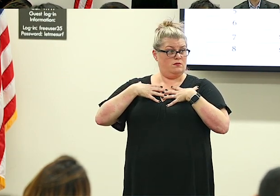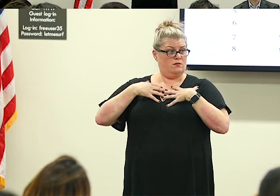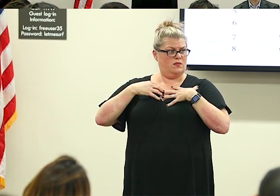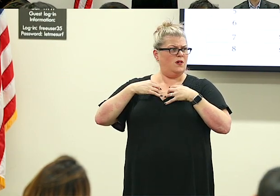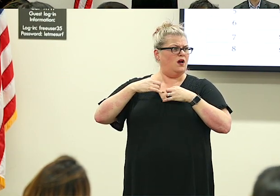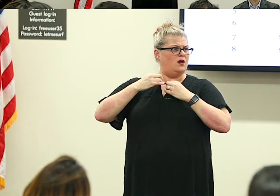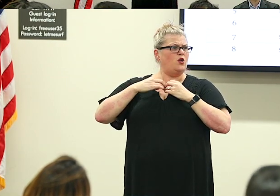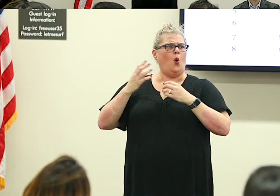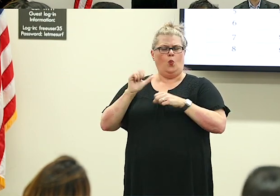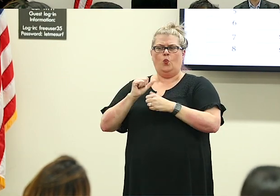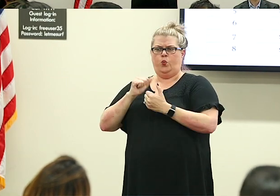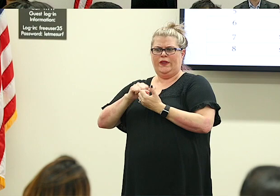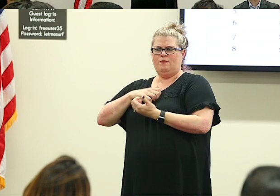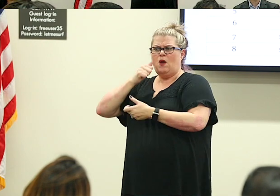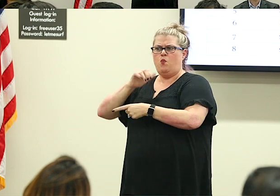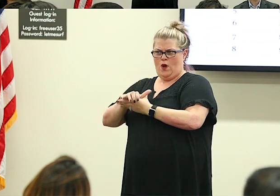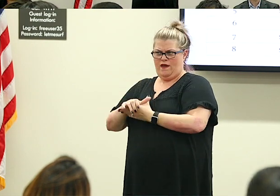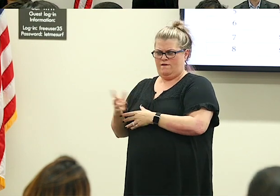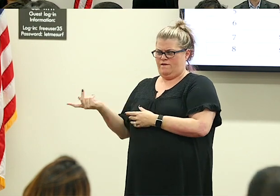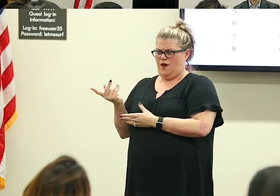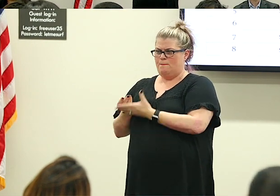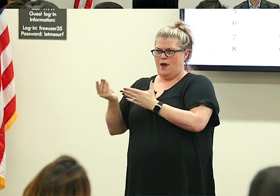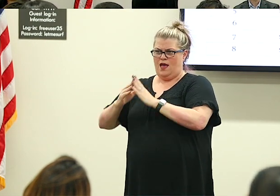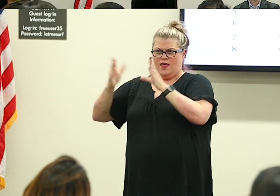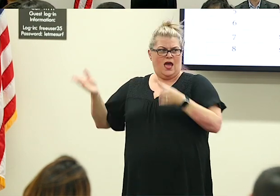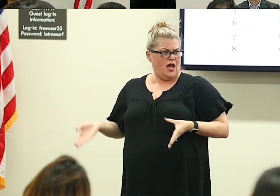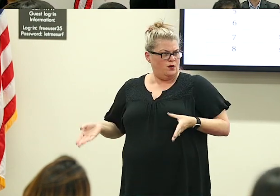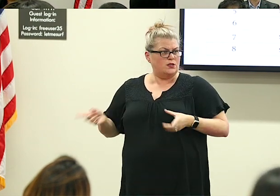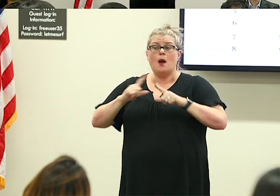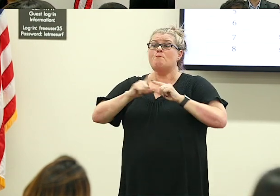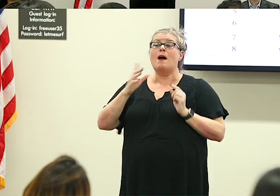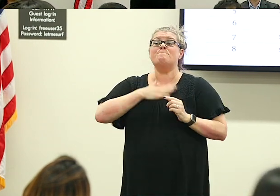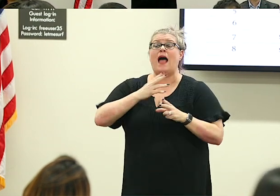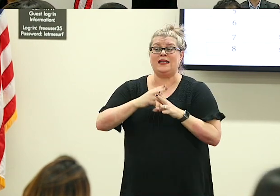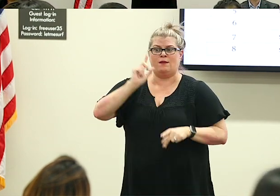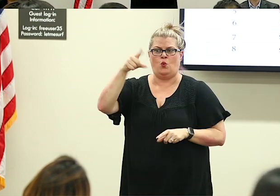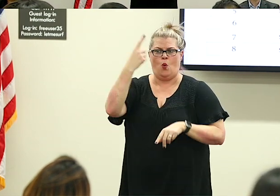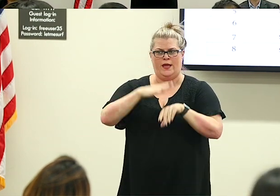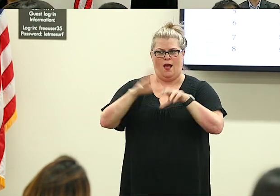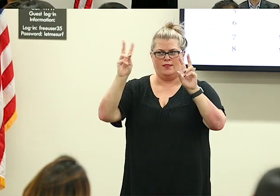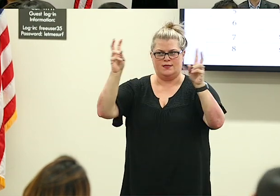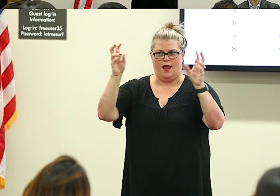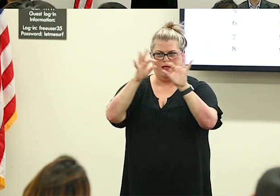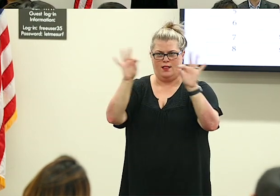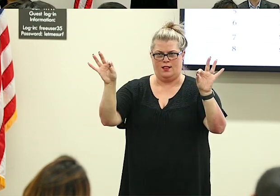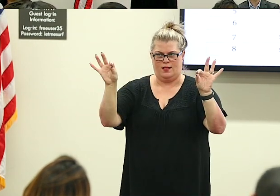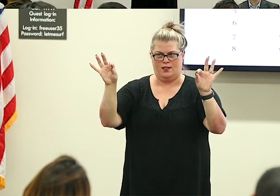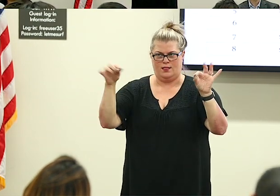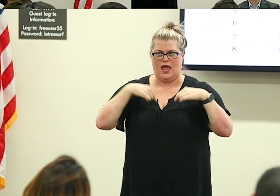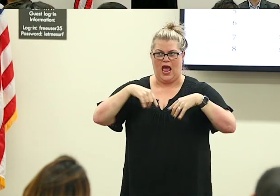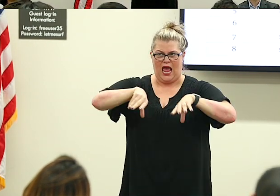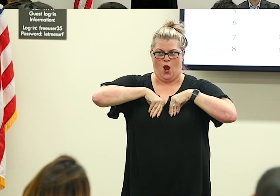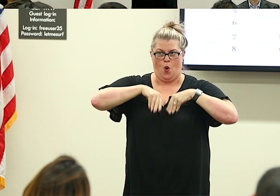With my wife. - with your wife, and you're both on title Just my name is on the title. Then we will have some,